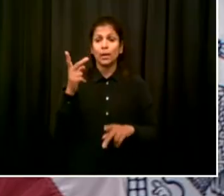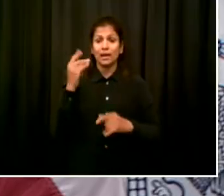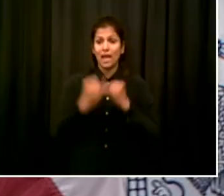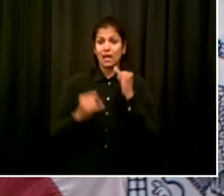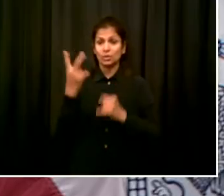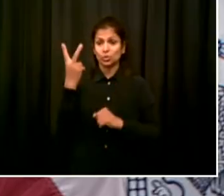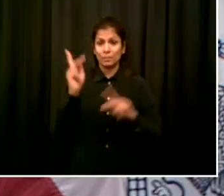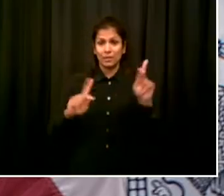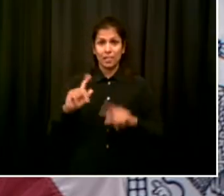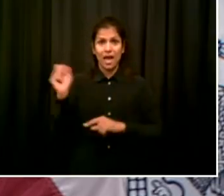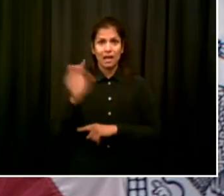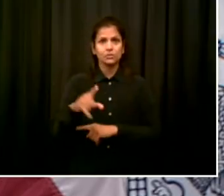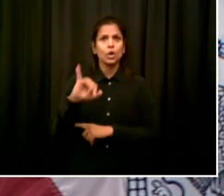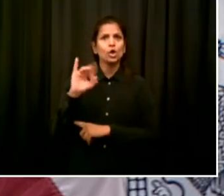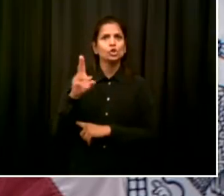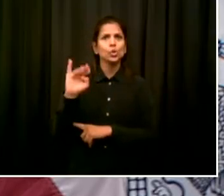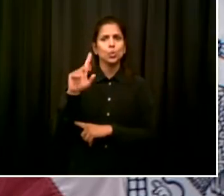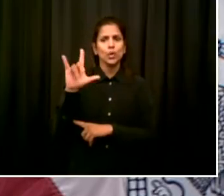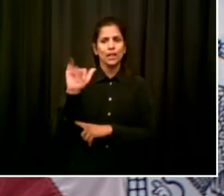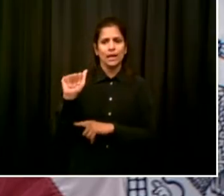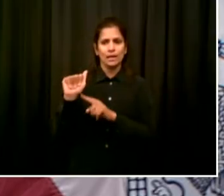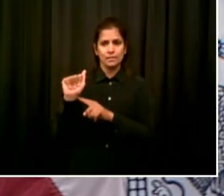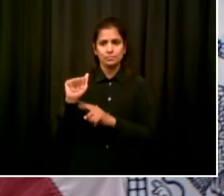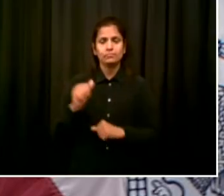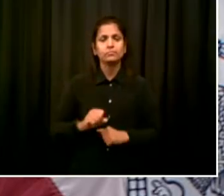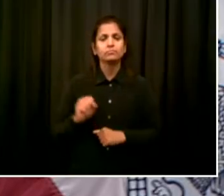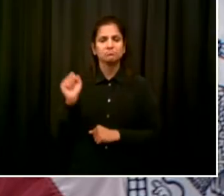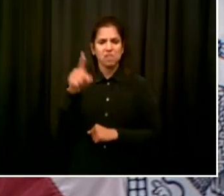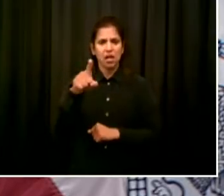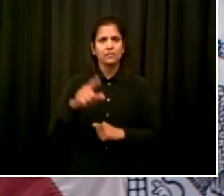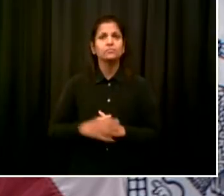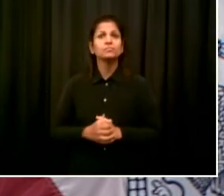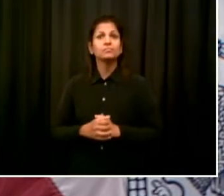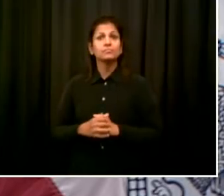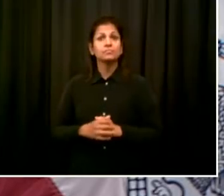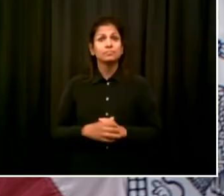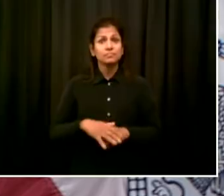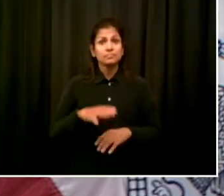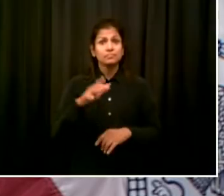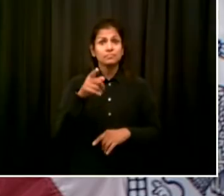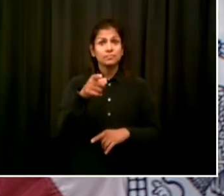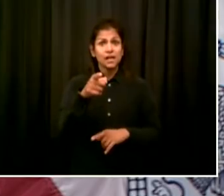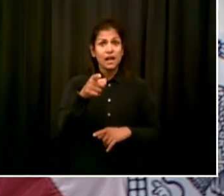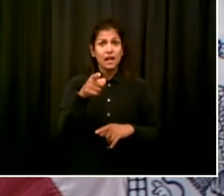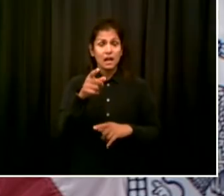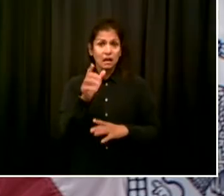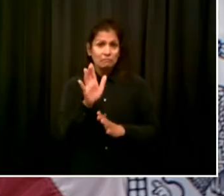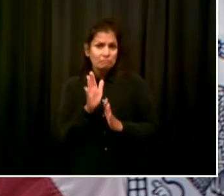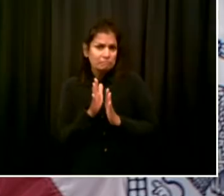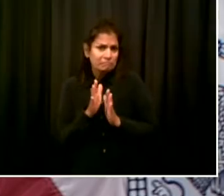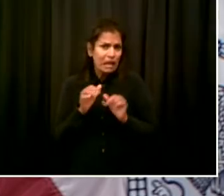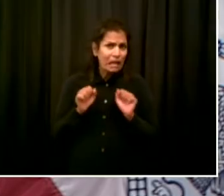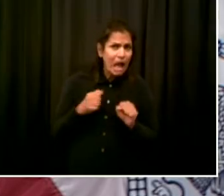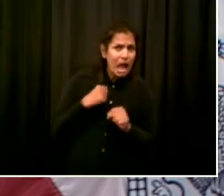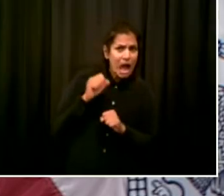FOR TODAY. LJUFRIA OM THE POST . COULD I ASK A QUICK